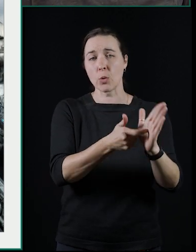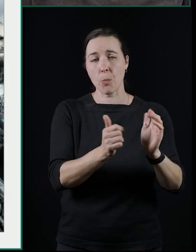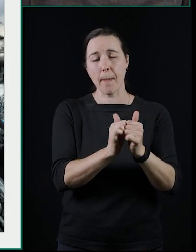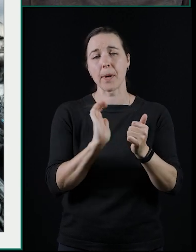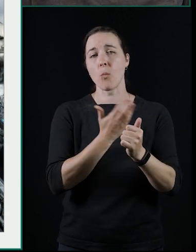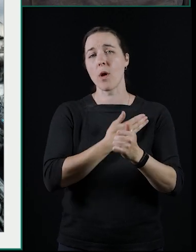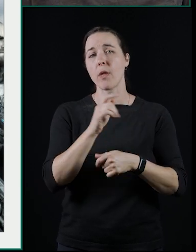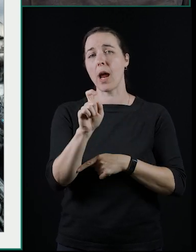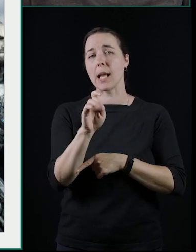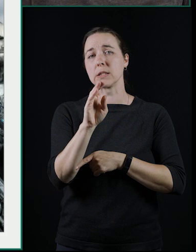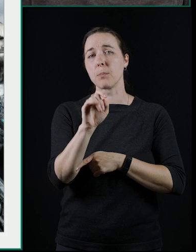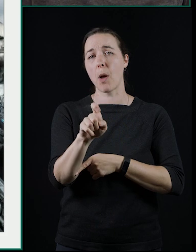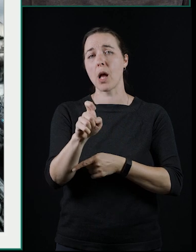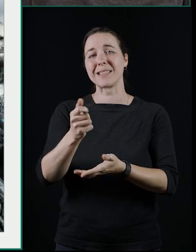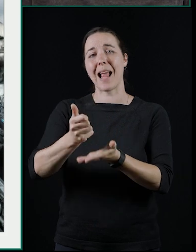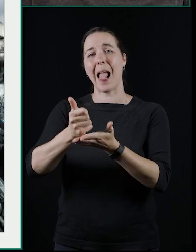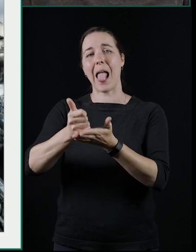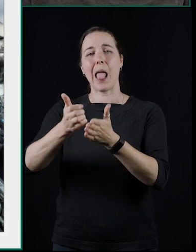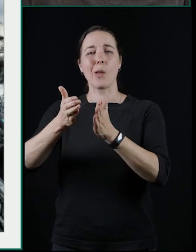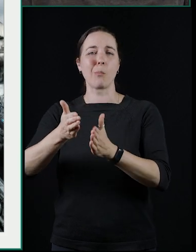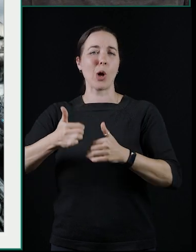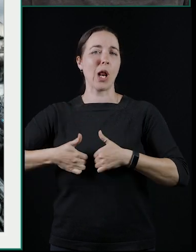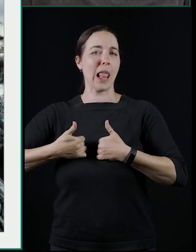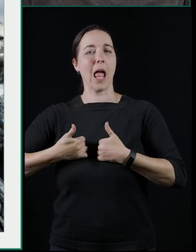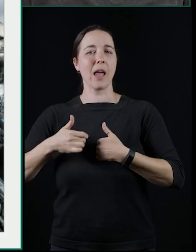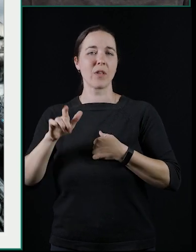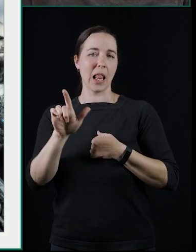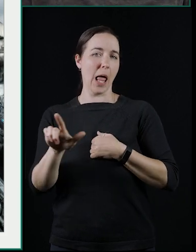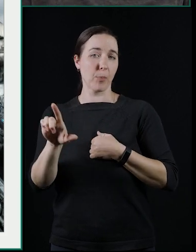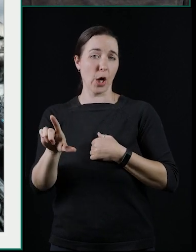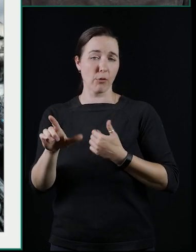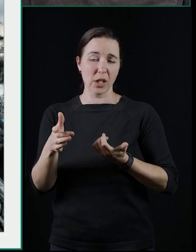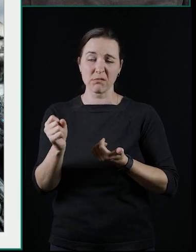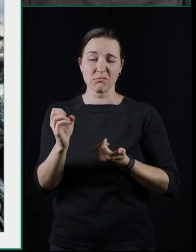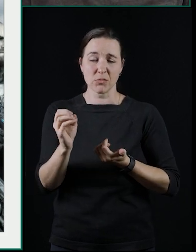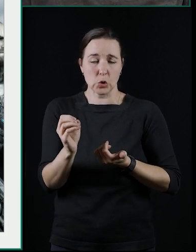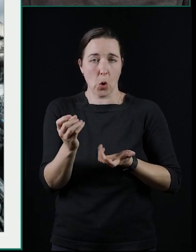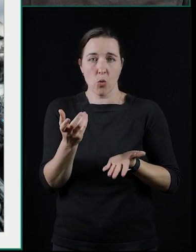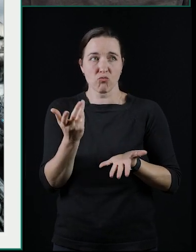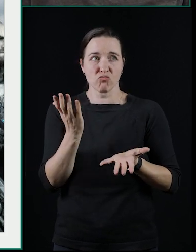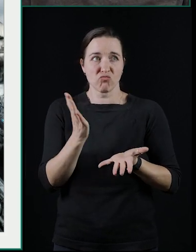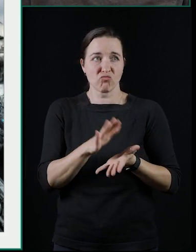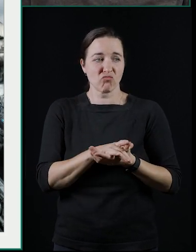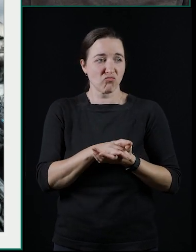with our X-Box Live Helper library. So this is something that,